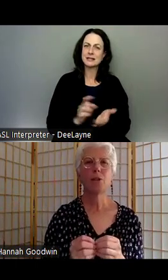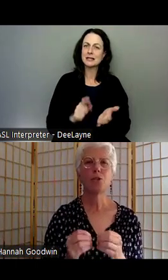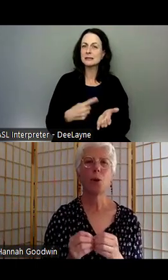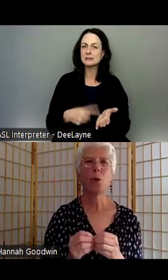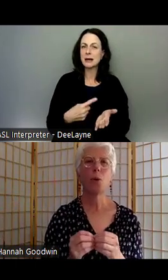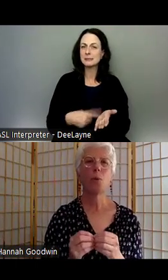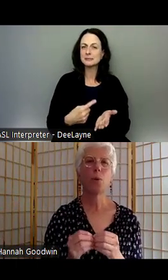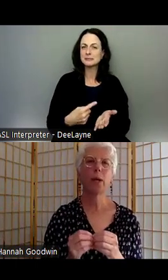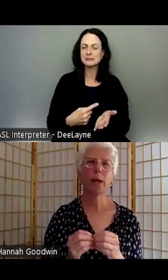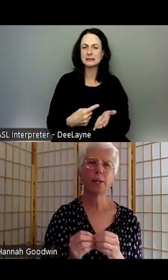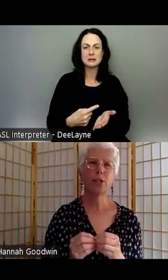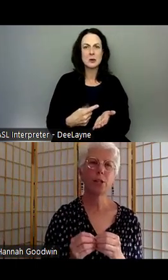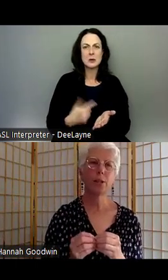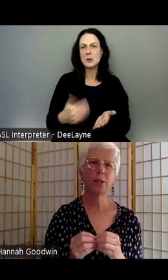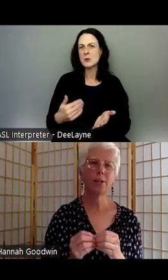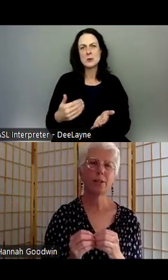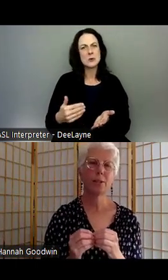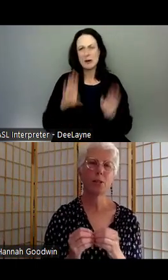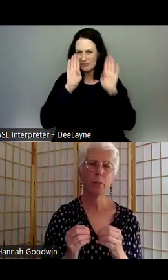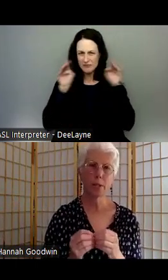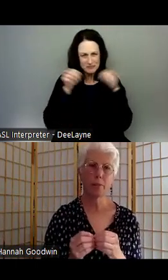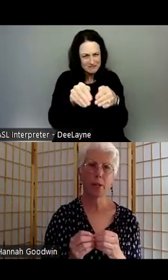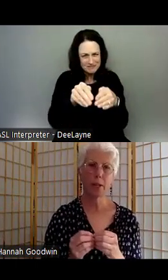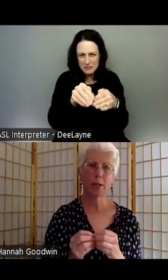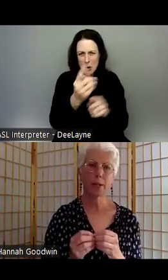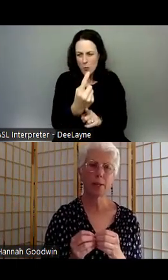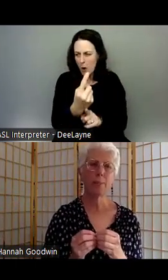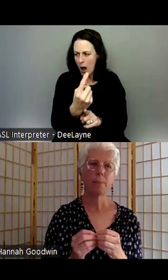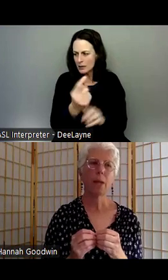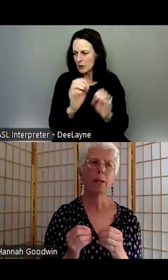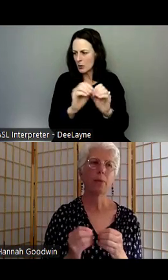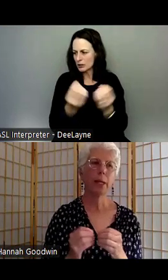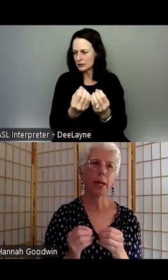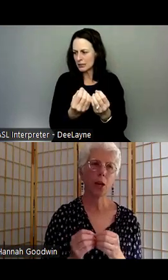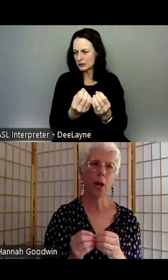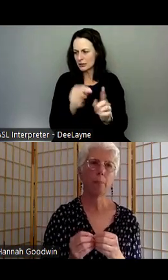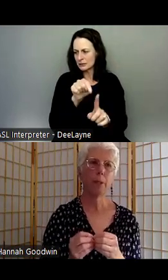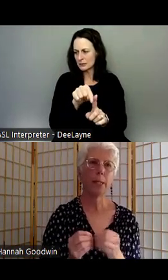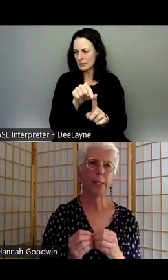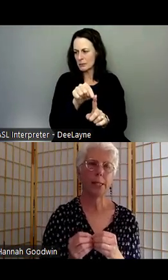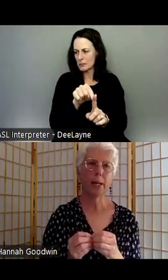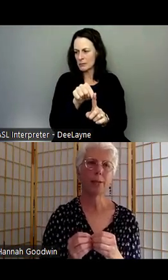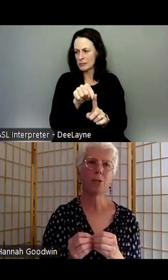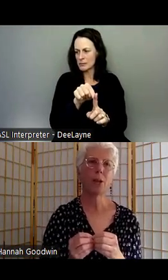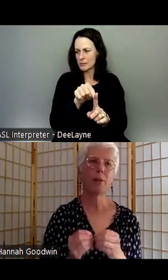they're so organization-specific and they really get caught up in the details